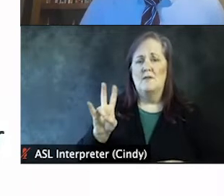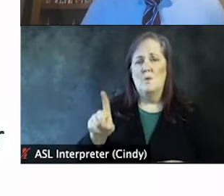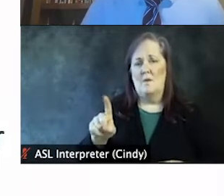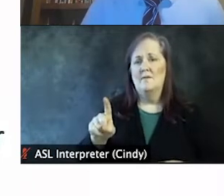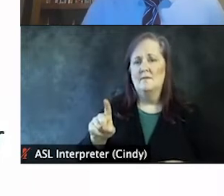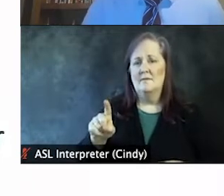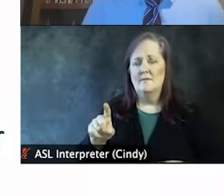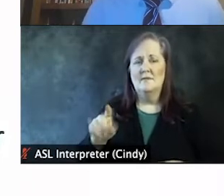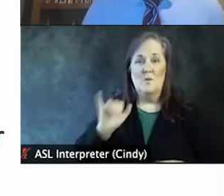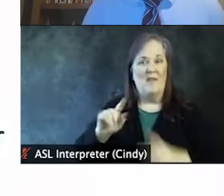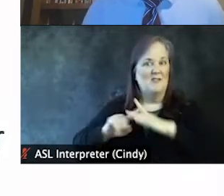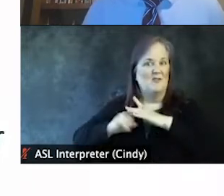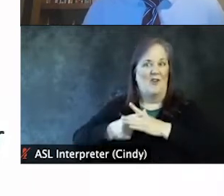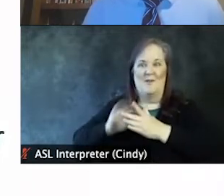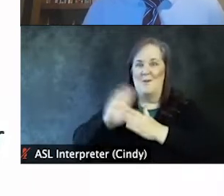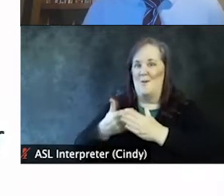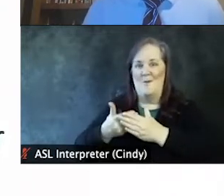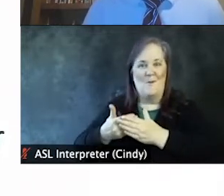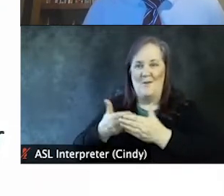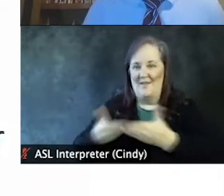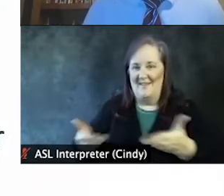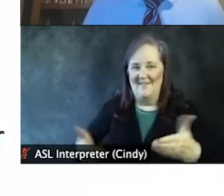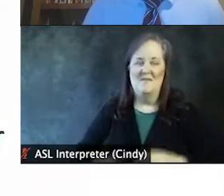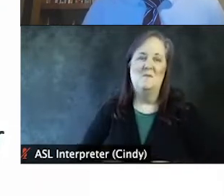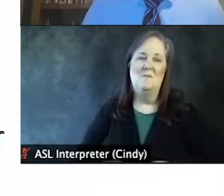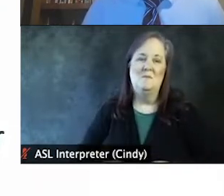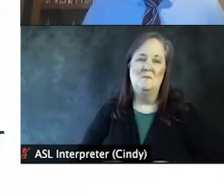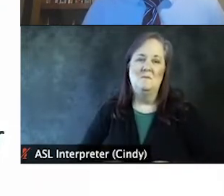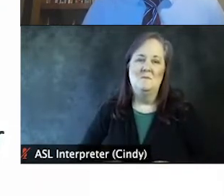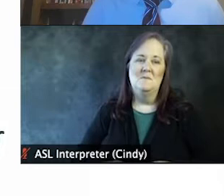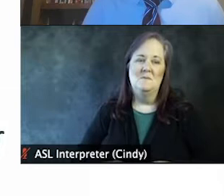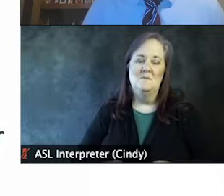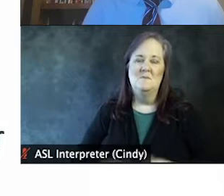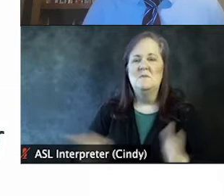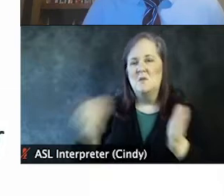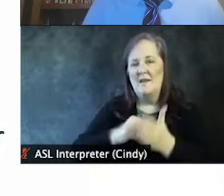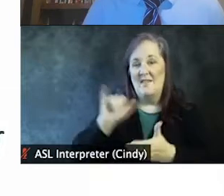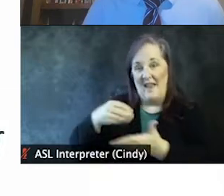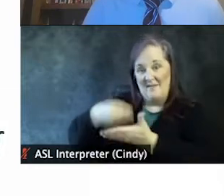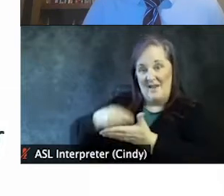Now our analysis in the voter guide does note other fiscal impacts that could result from the measure.